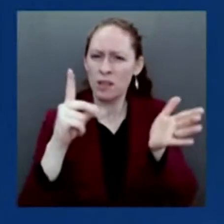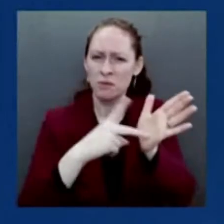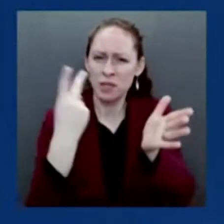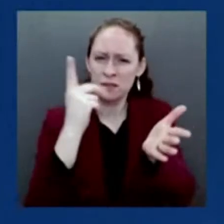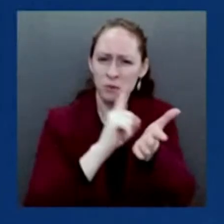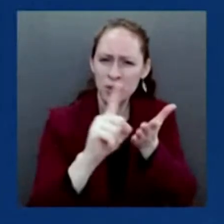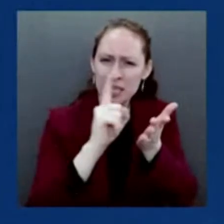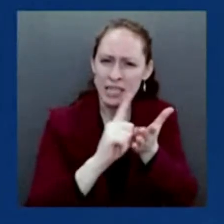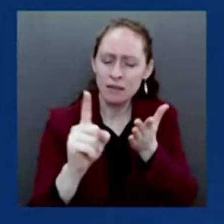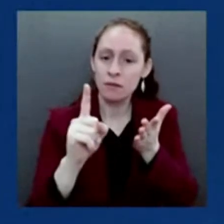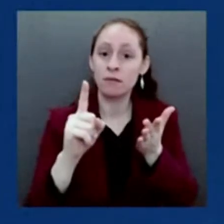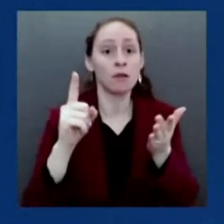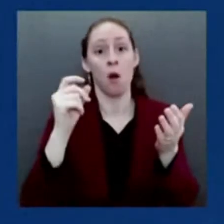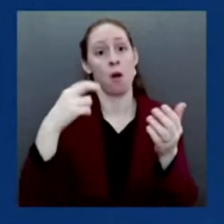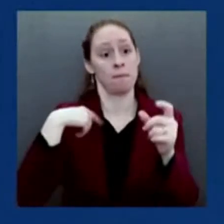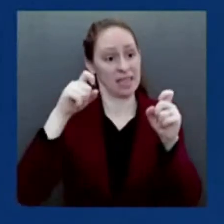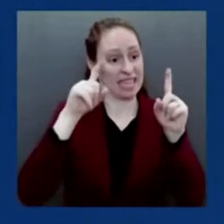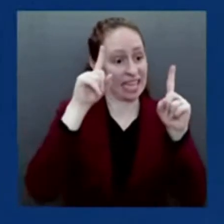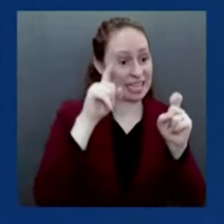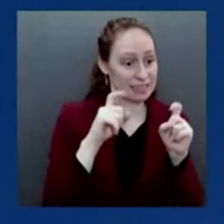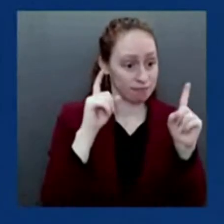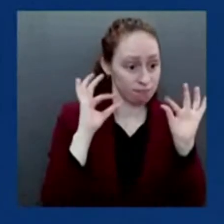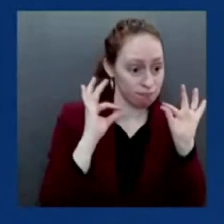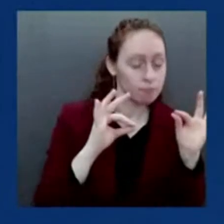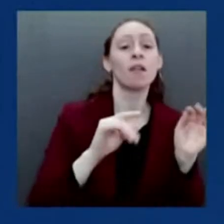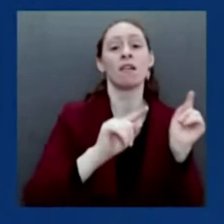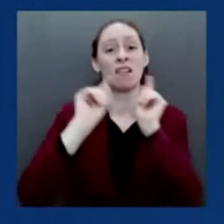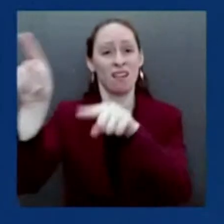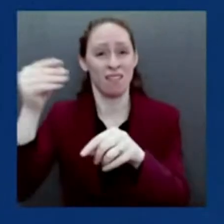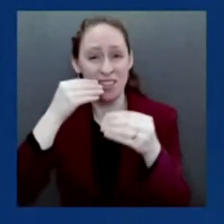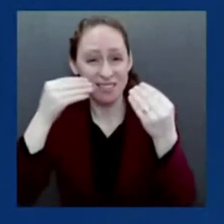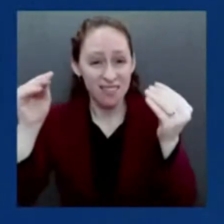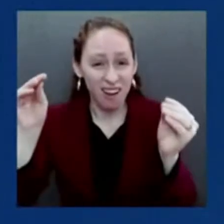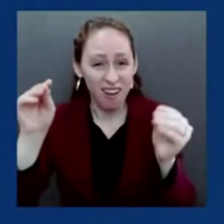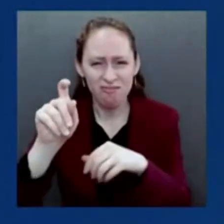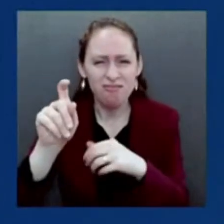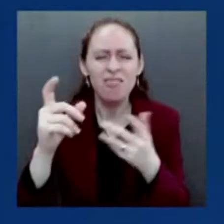AFTER AN EXPOSURE?